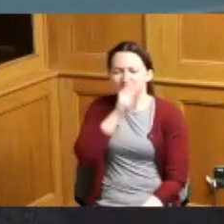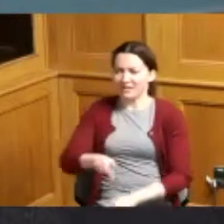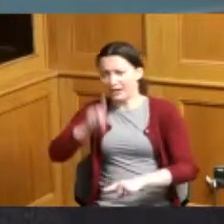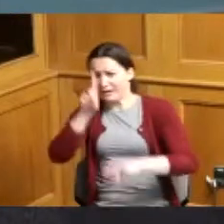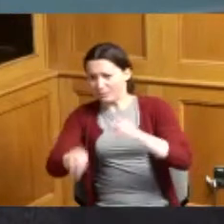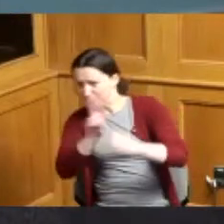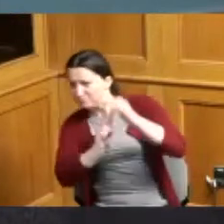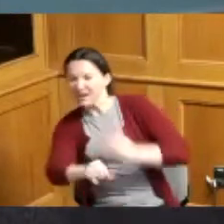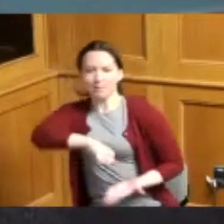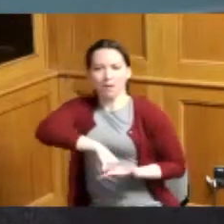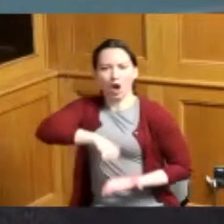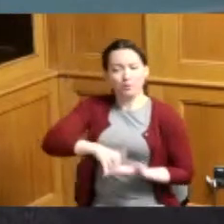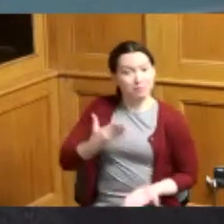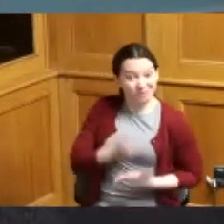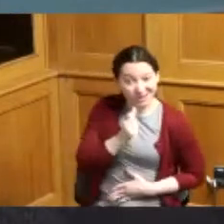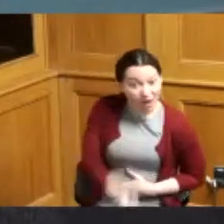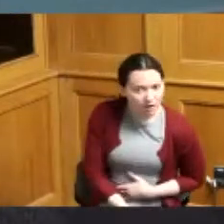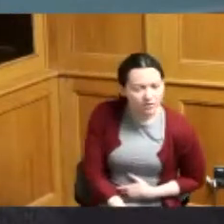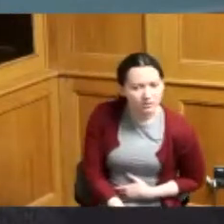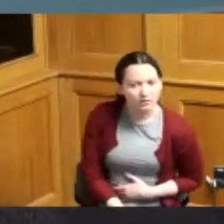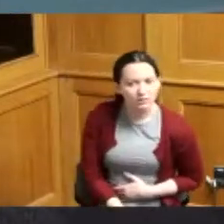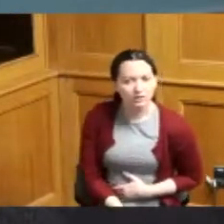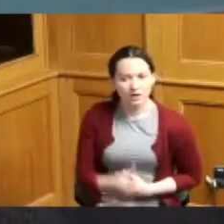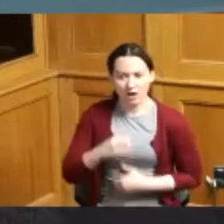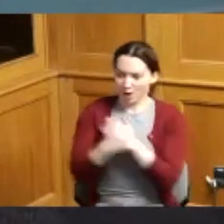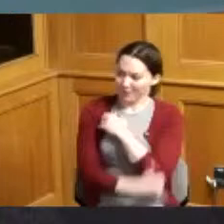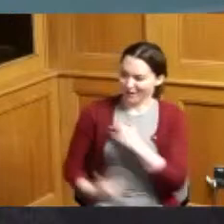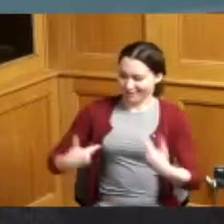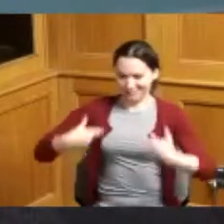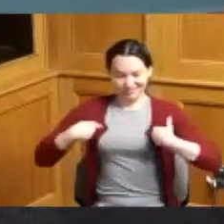do it we might not but a county Commissioner I don't wanna speak I'm speaking for me